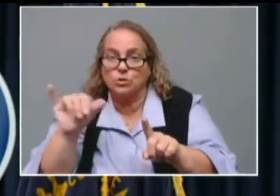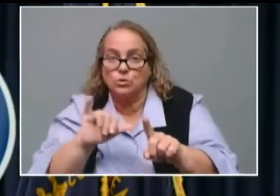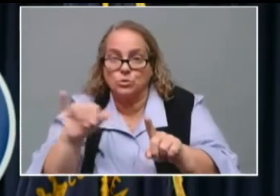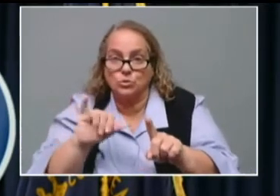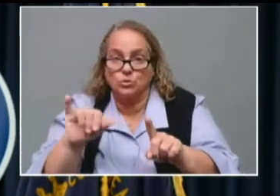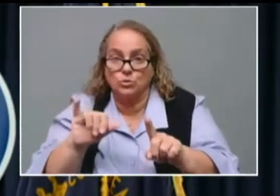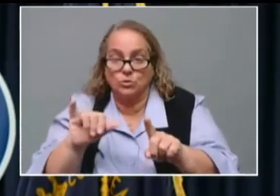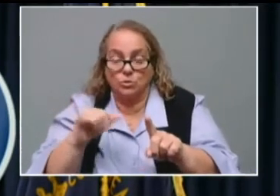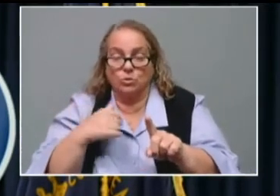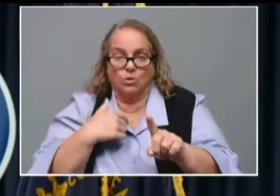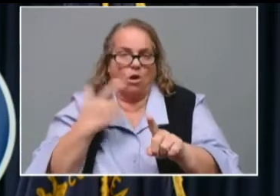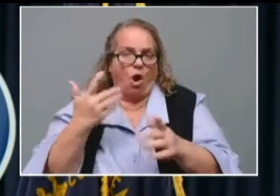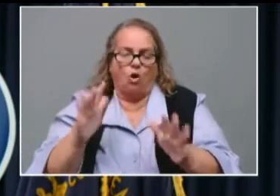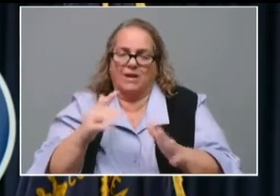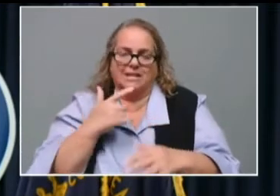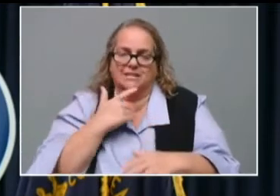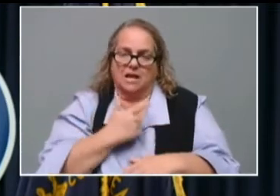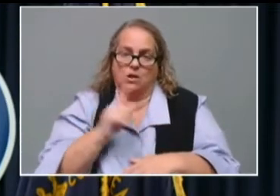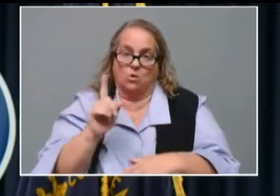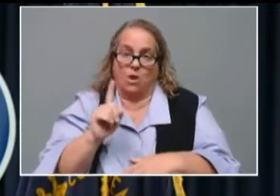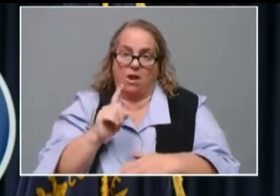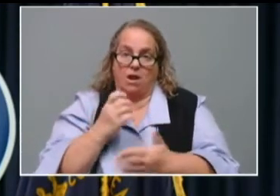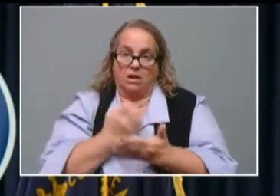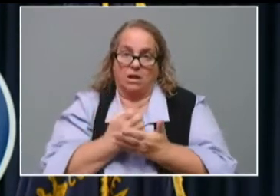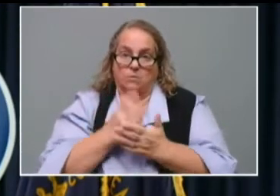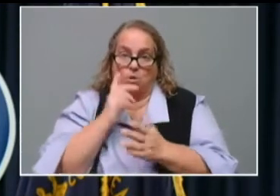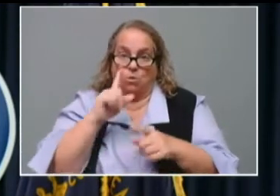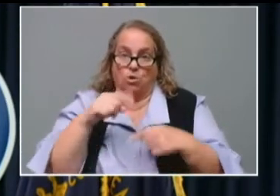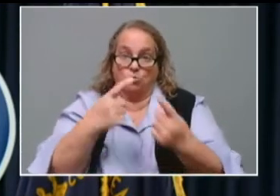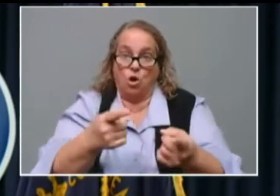where the economy is going? This, I believe is a moment. We're gonna look